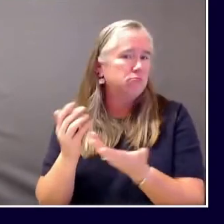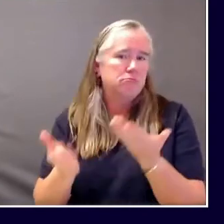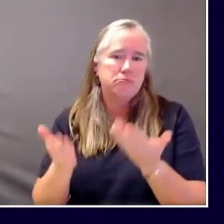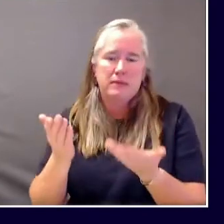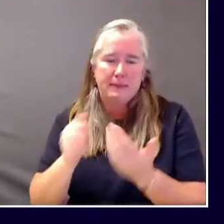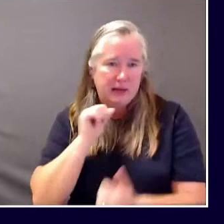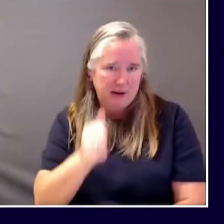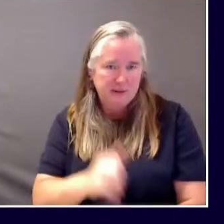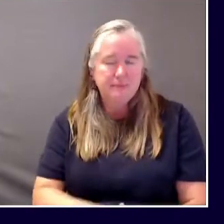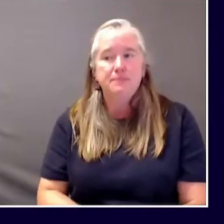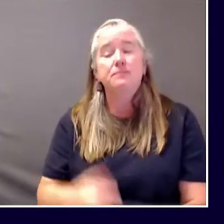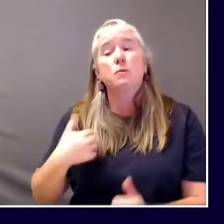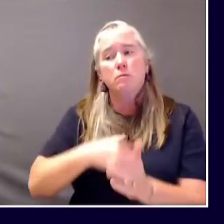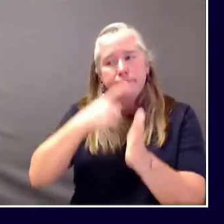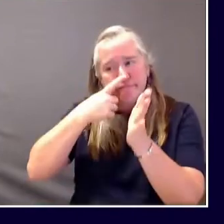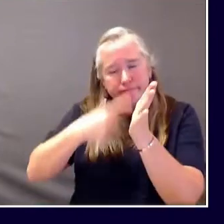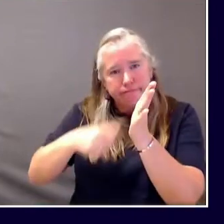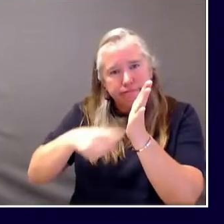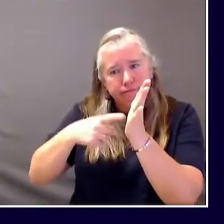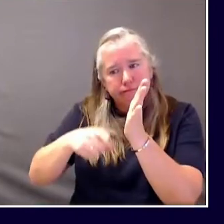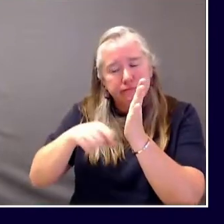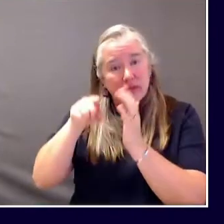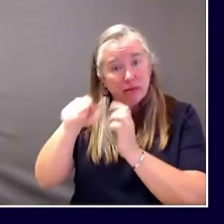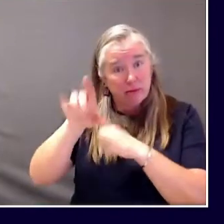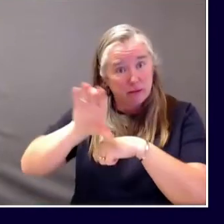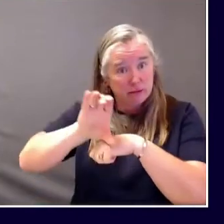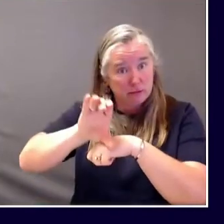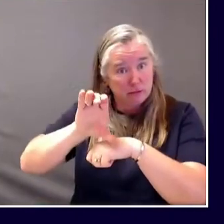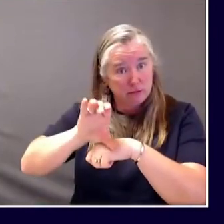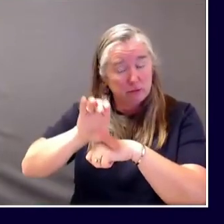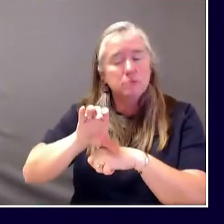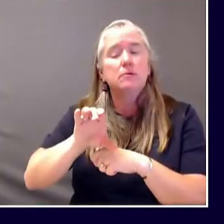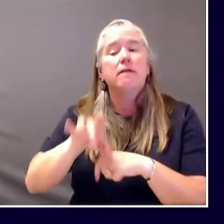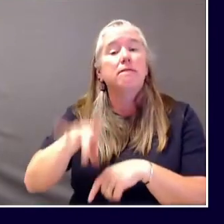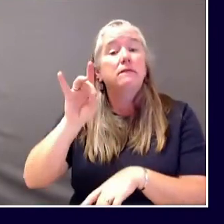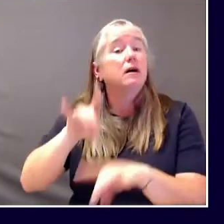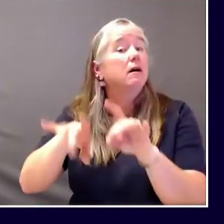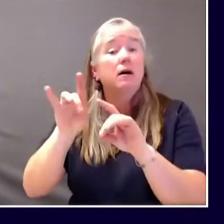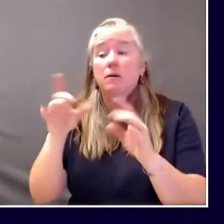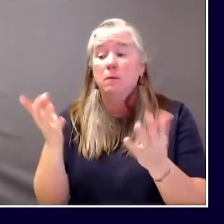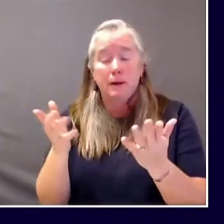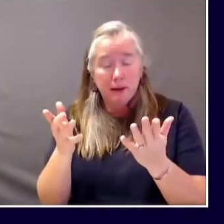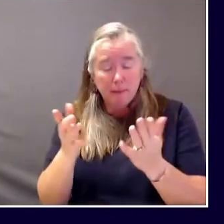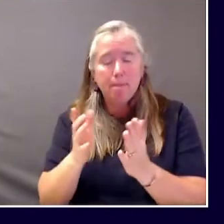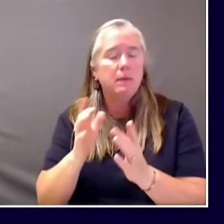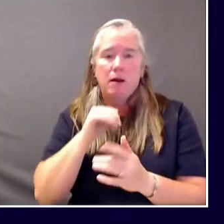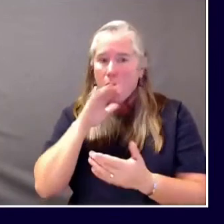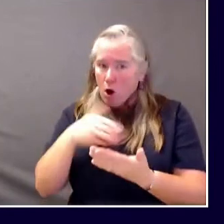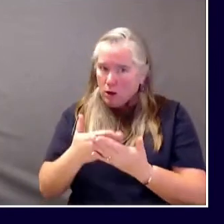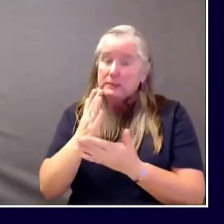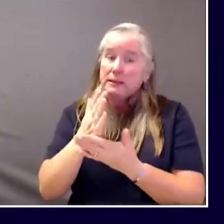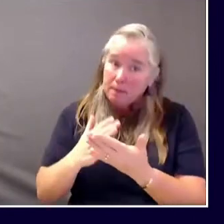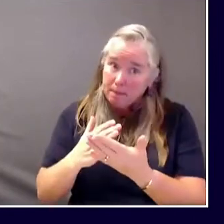outbreak investigation as continued